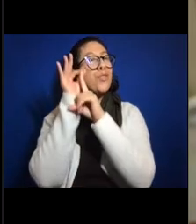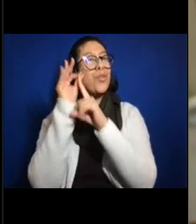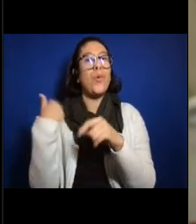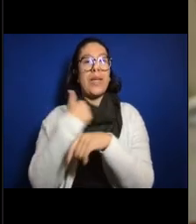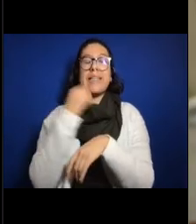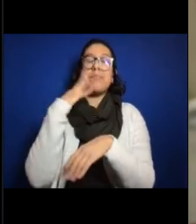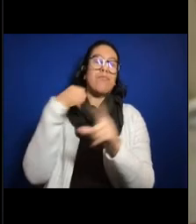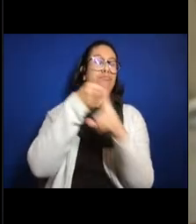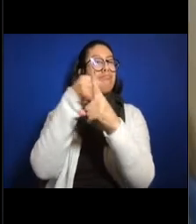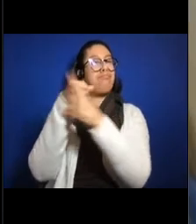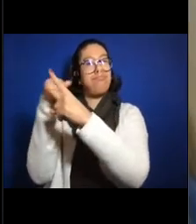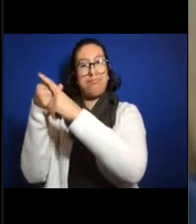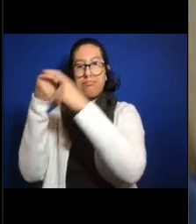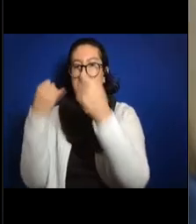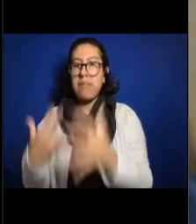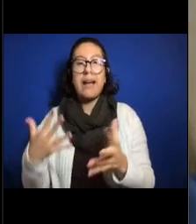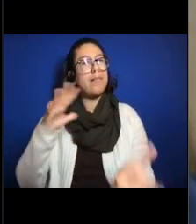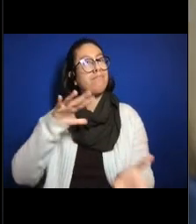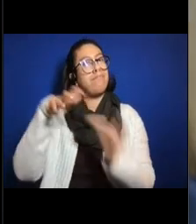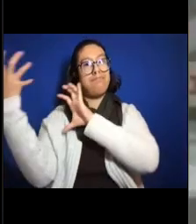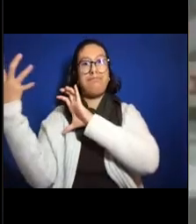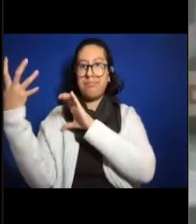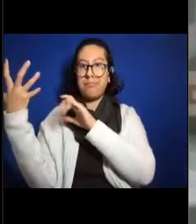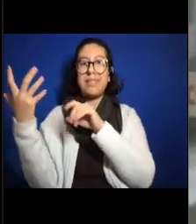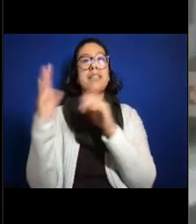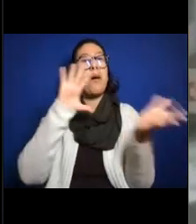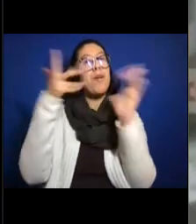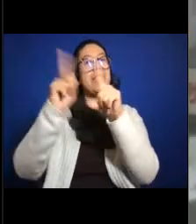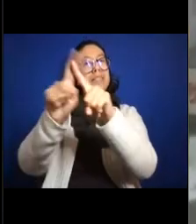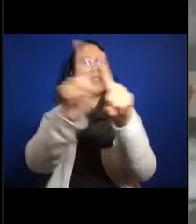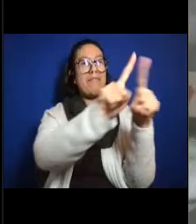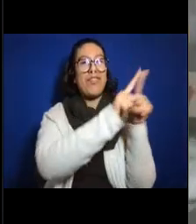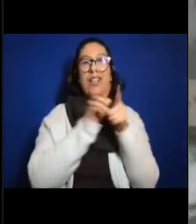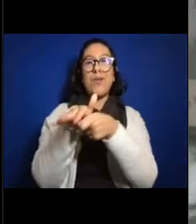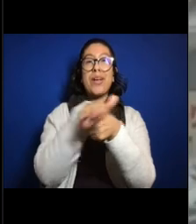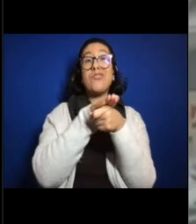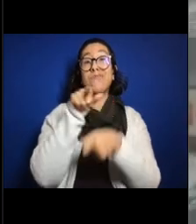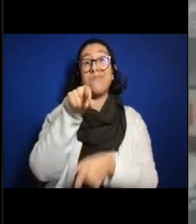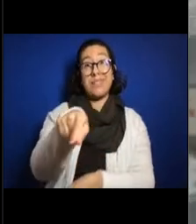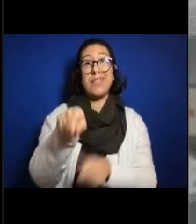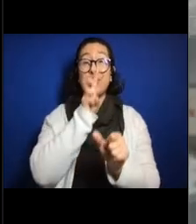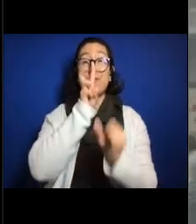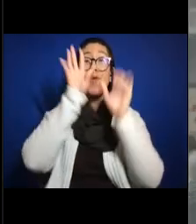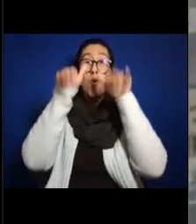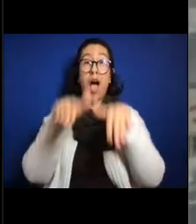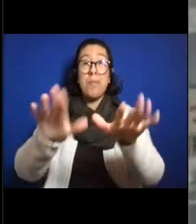around the world more than most other locations. So the Tohoku tsunami was obviously devastating for Japan, but it also caused quite a lot